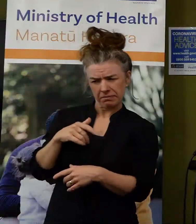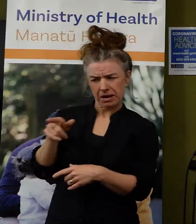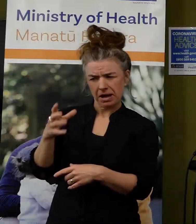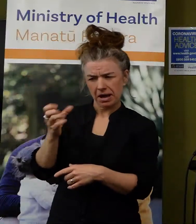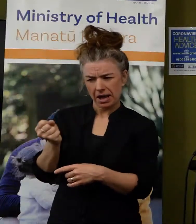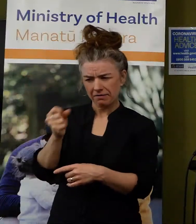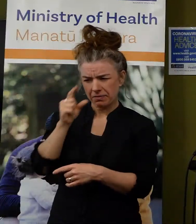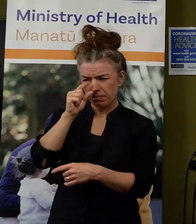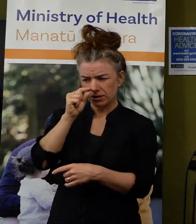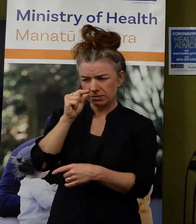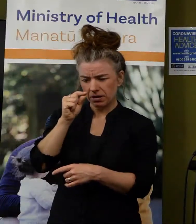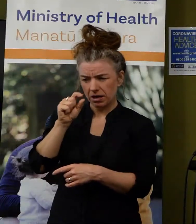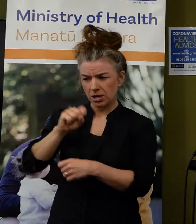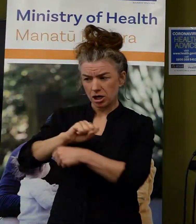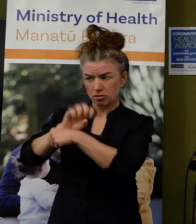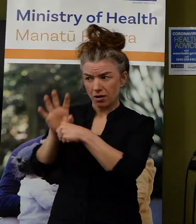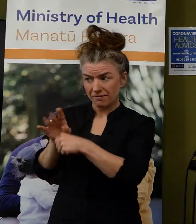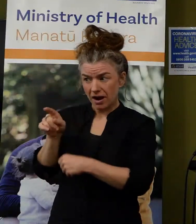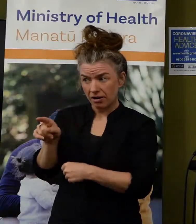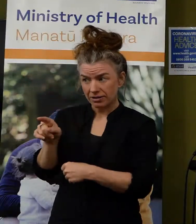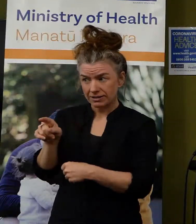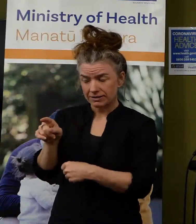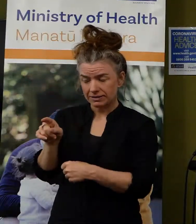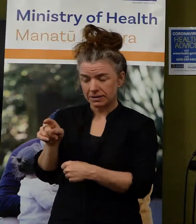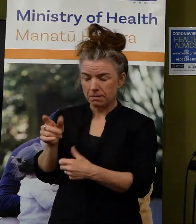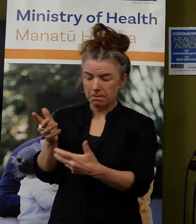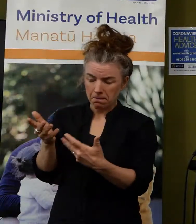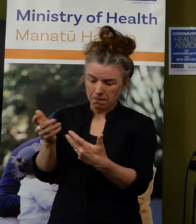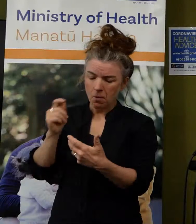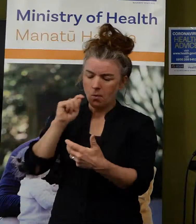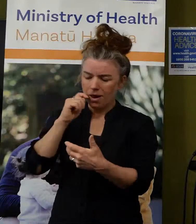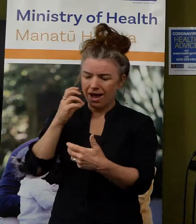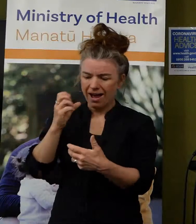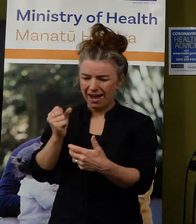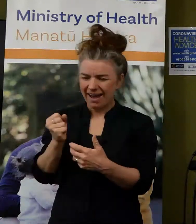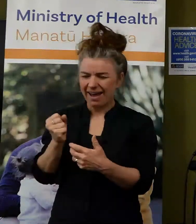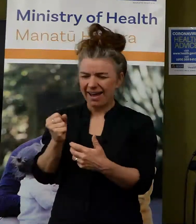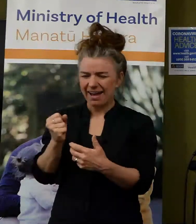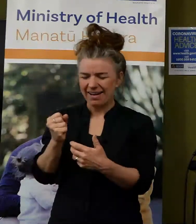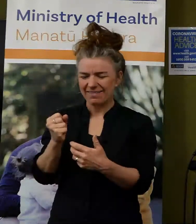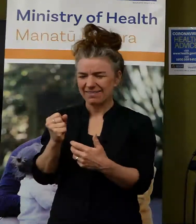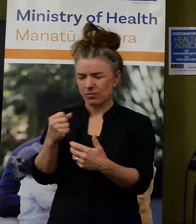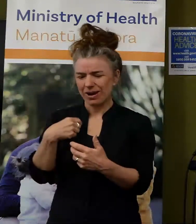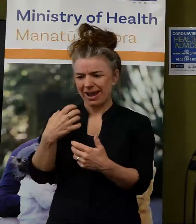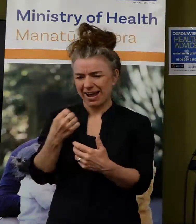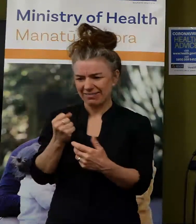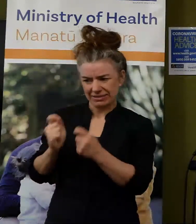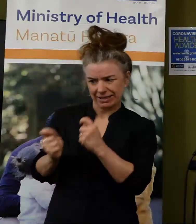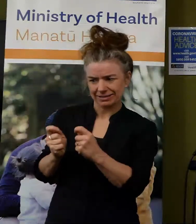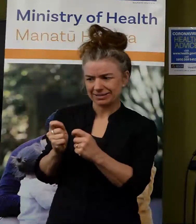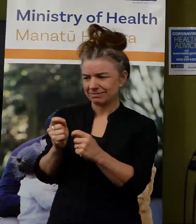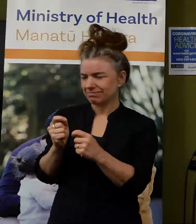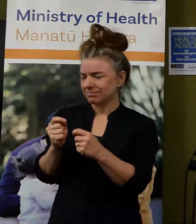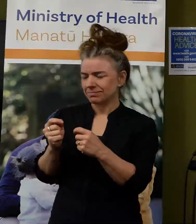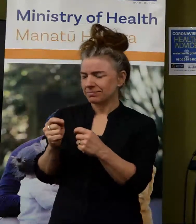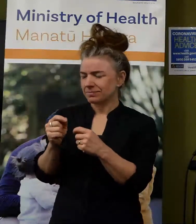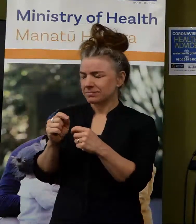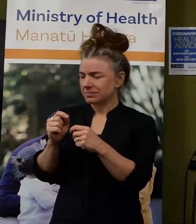could be suggestive of COVID-19, there will be a low bar for testing, as there was with the Wuhan evacuees.